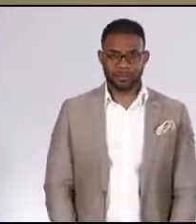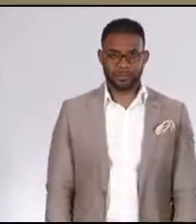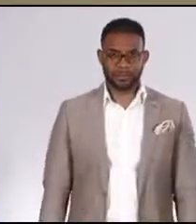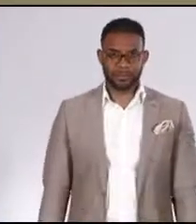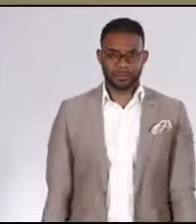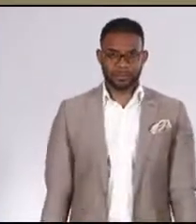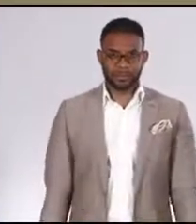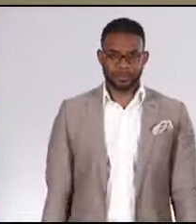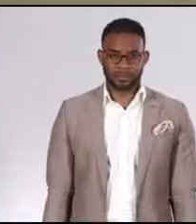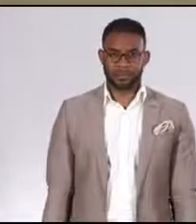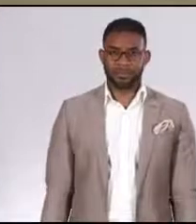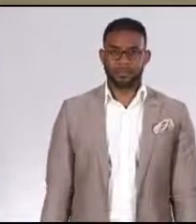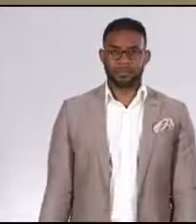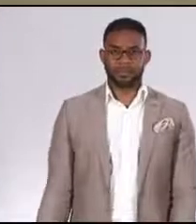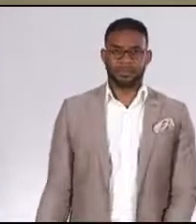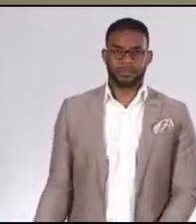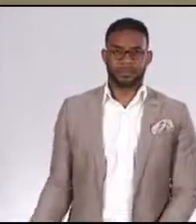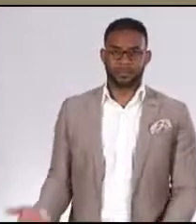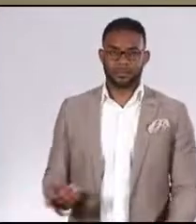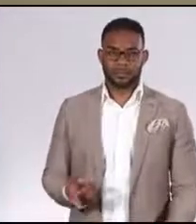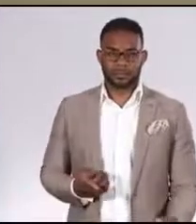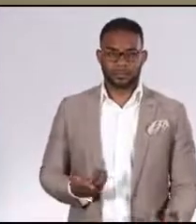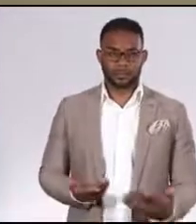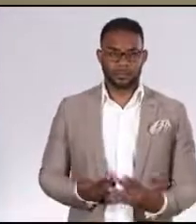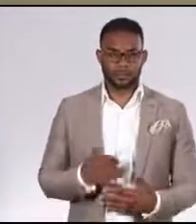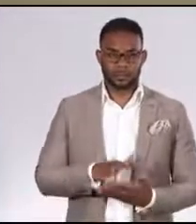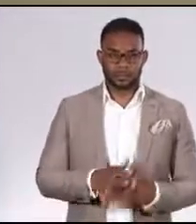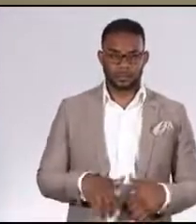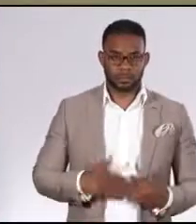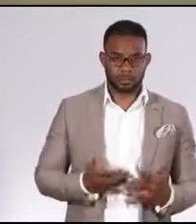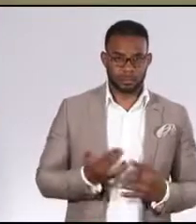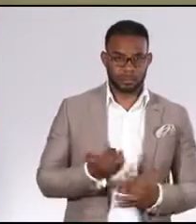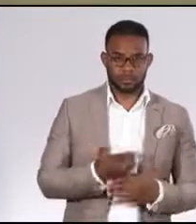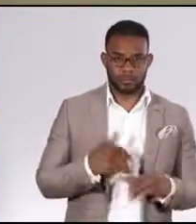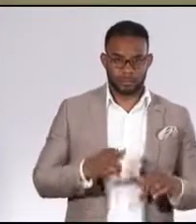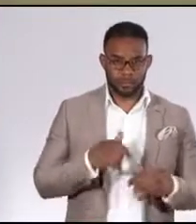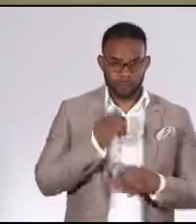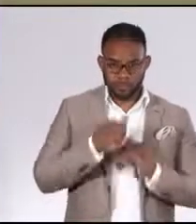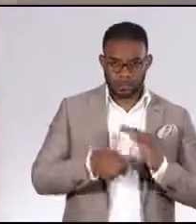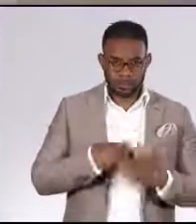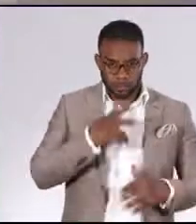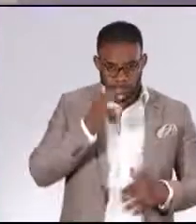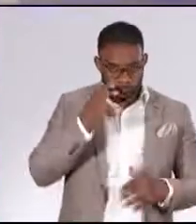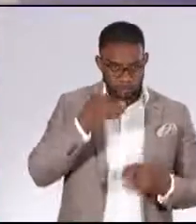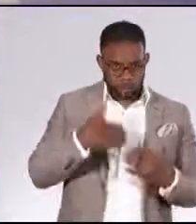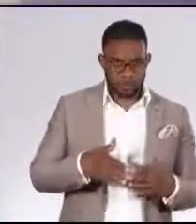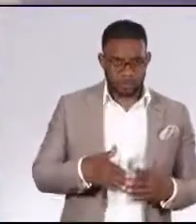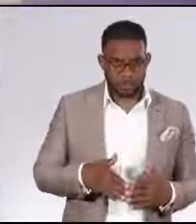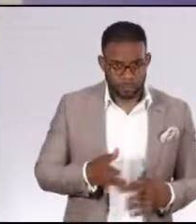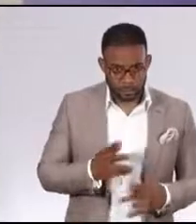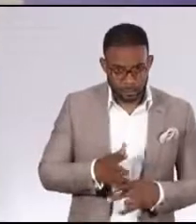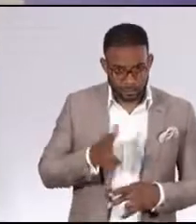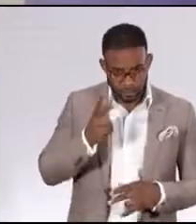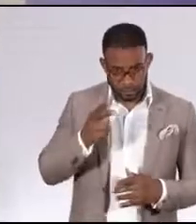I carried the struggle throughout my school life, doing everything I could to hide my hearing loss. Keep my hair long over my ear,